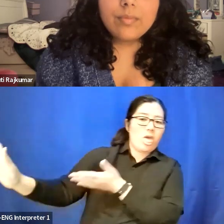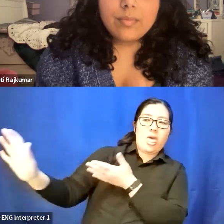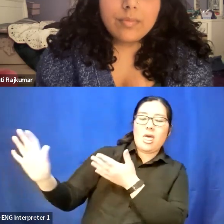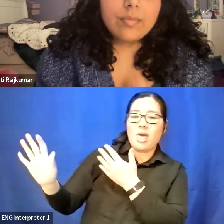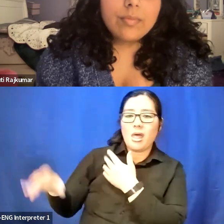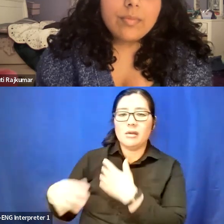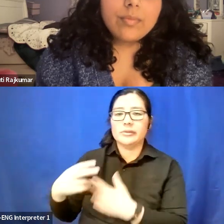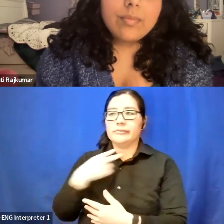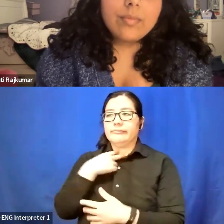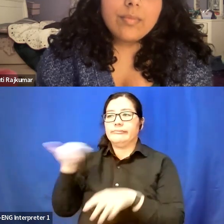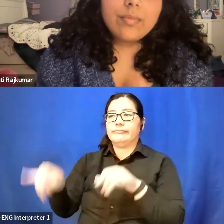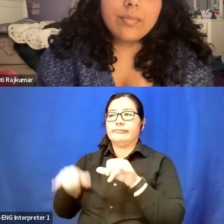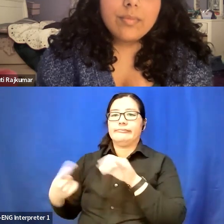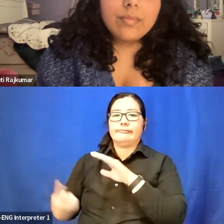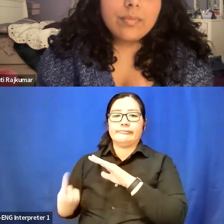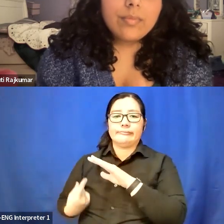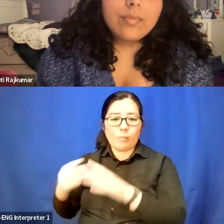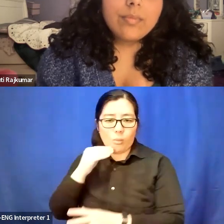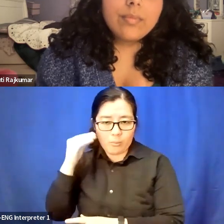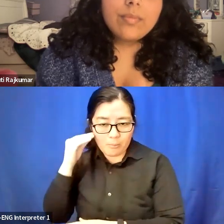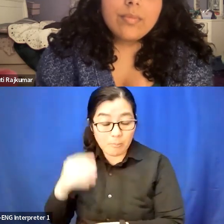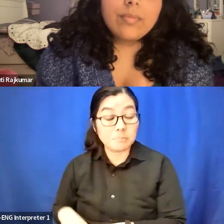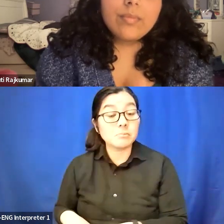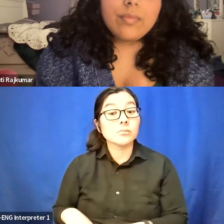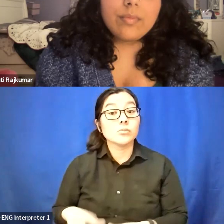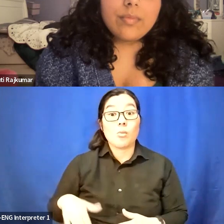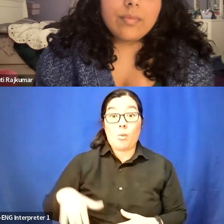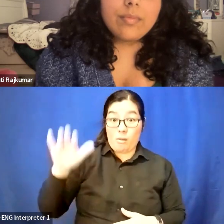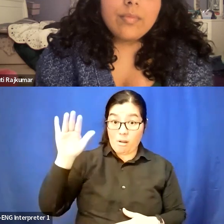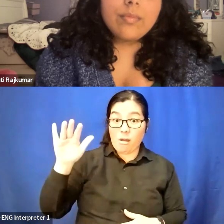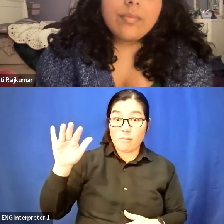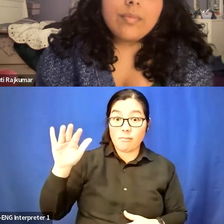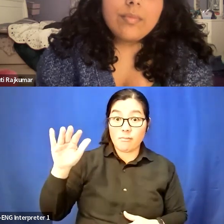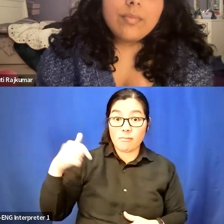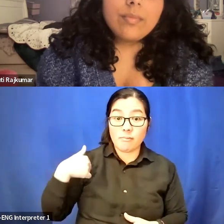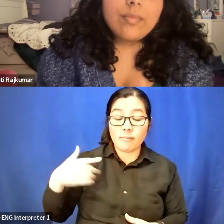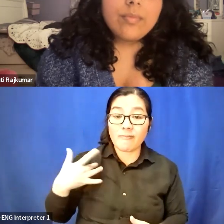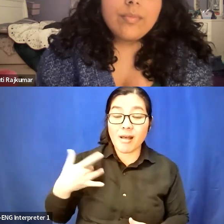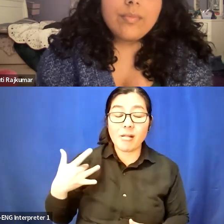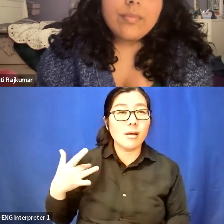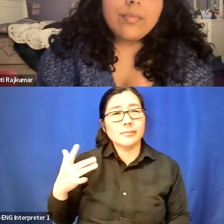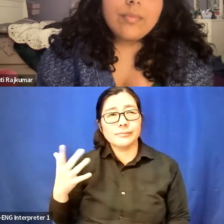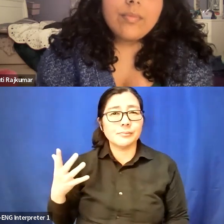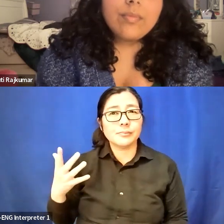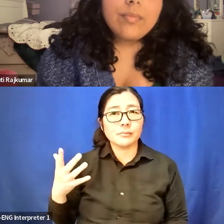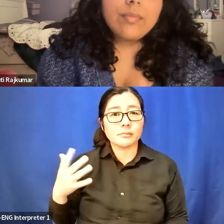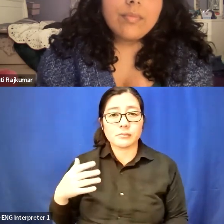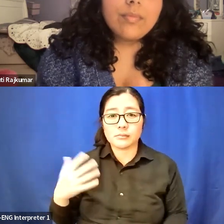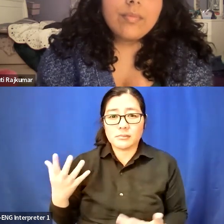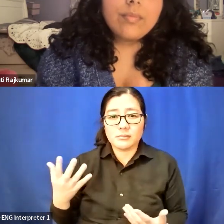And so growing up, I feel like I was constantly inundated with things